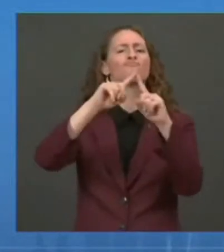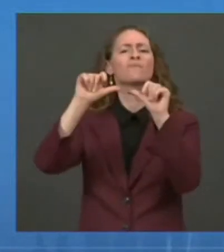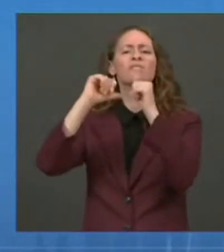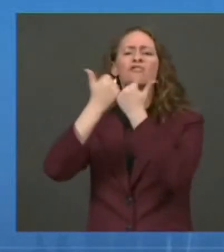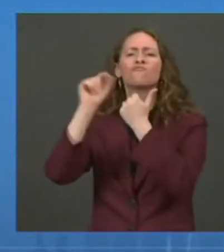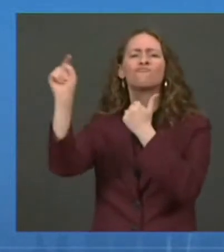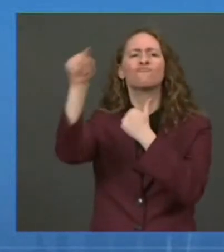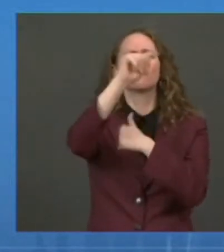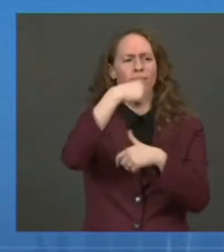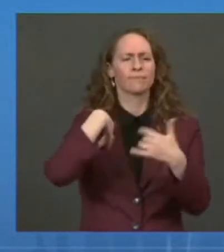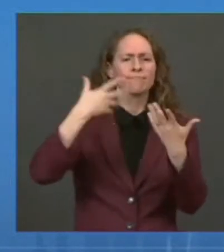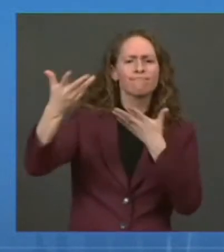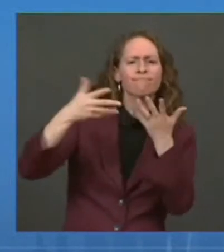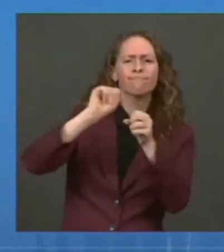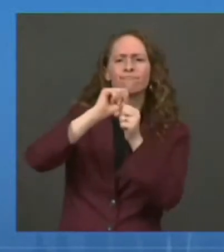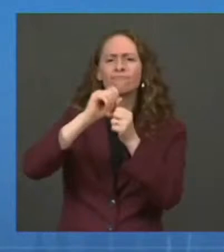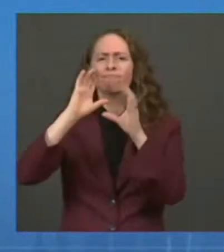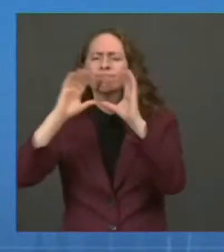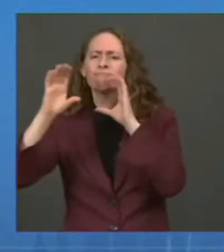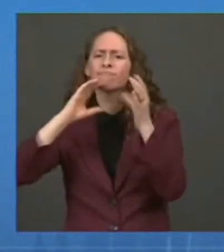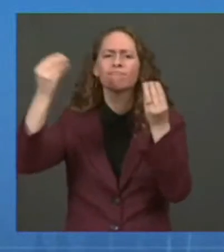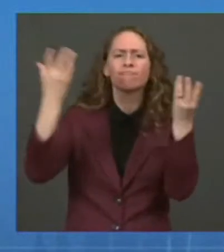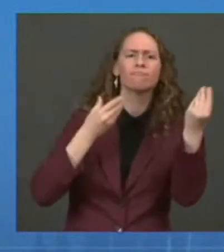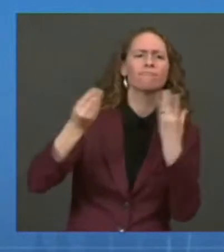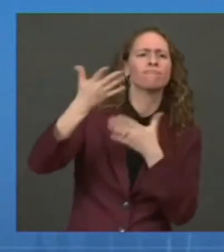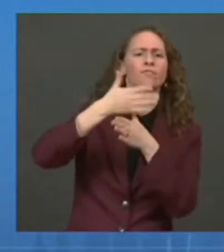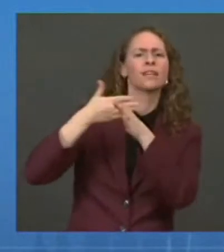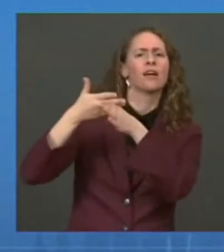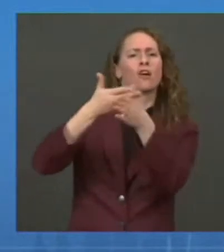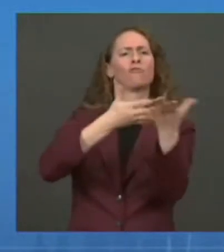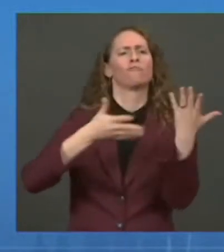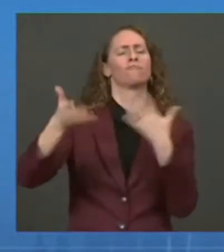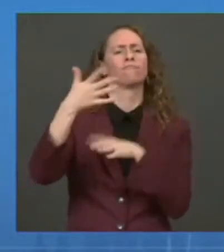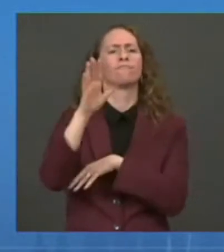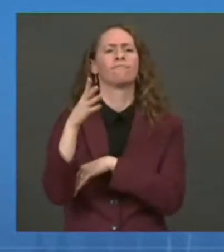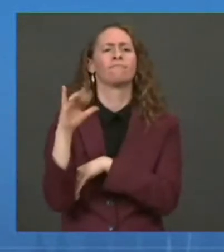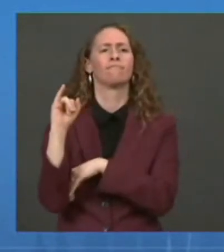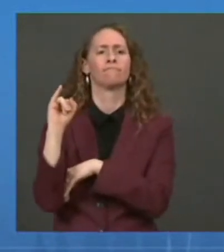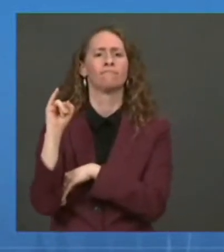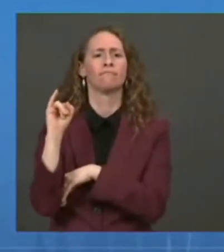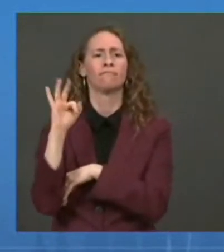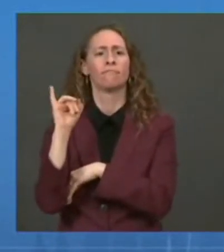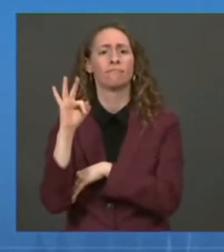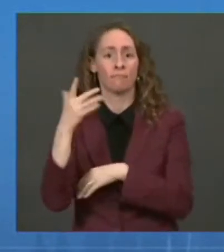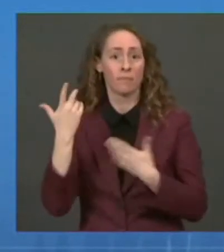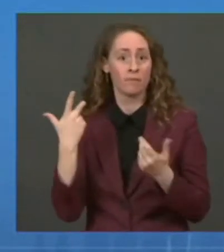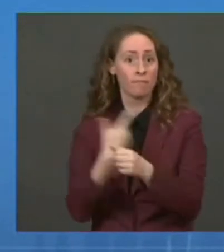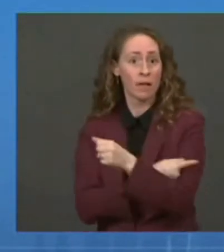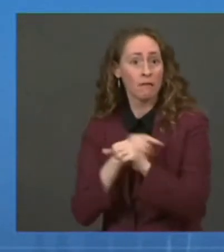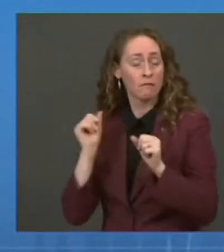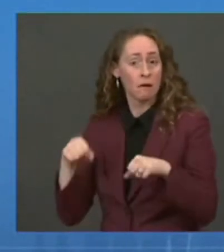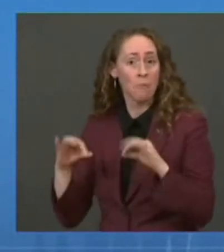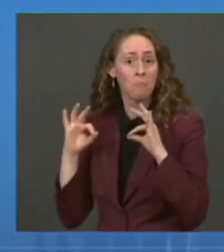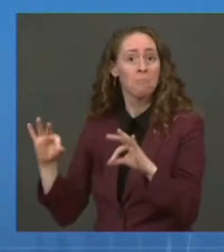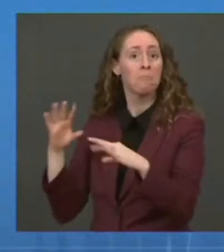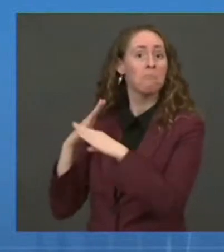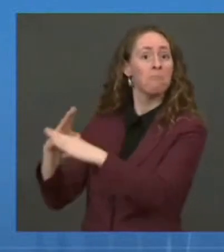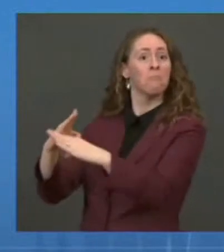PARTNERS AND ACROSS AGENCIES TO UNDERSTAND THE SCIENCE OFTHIS